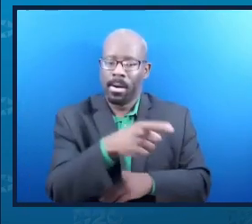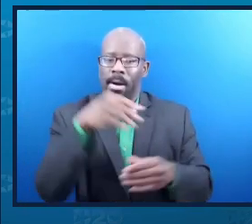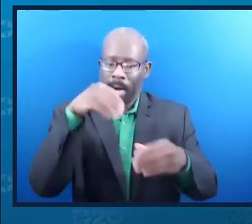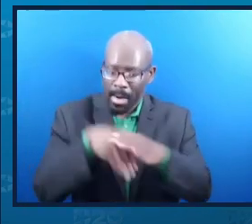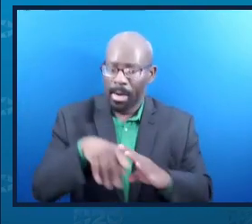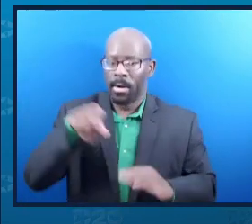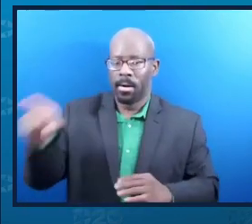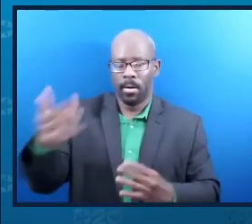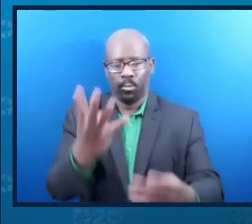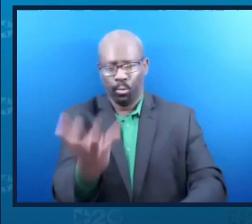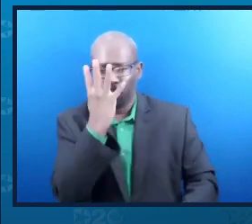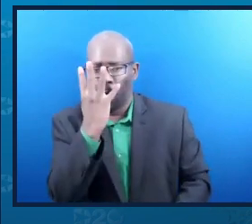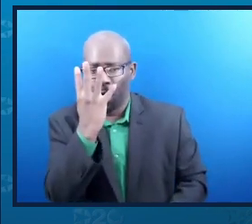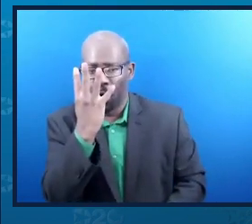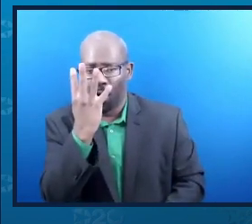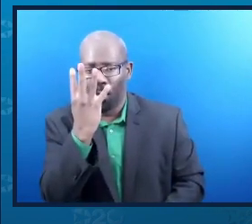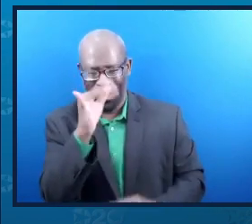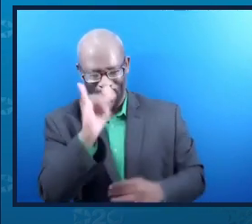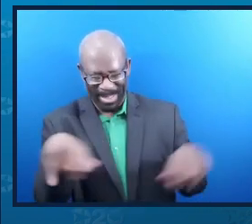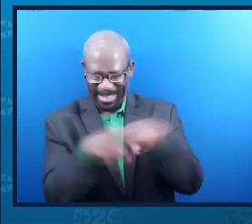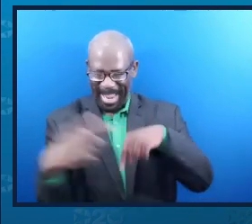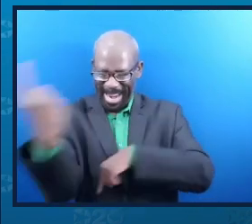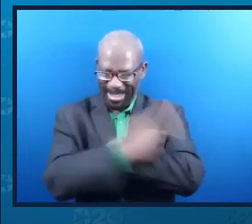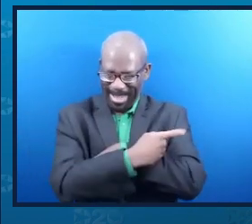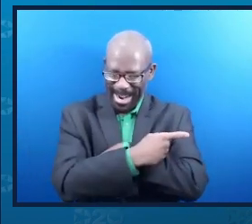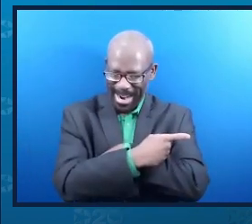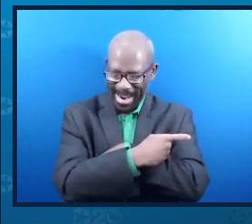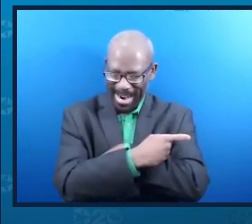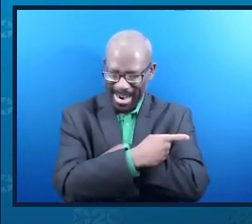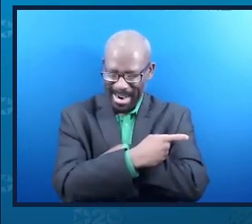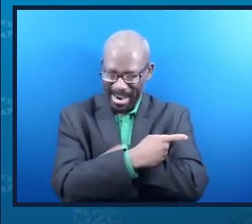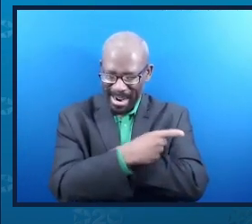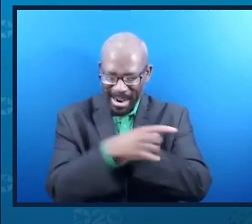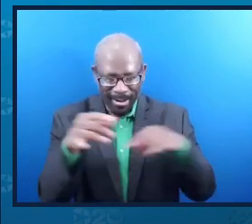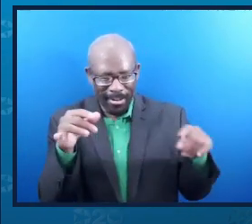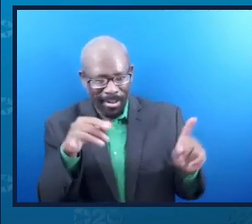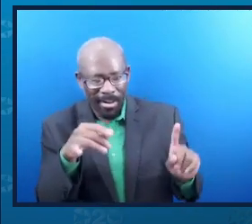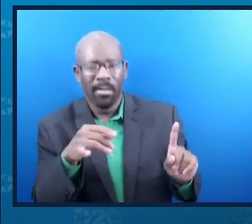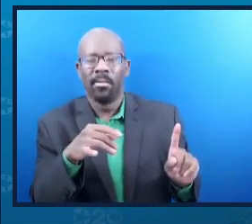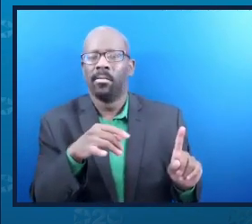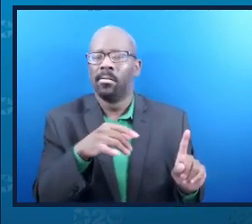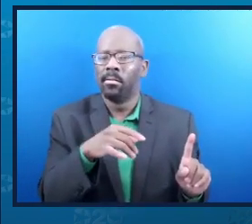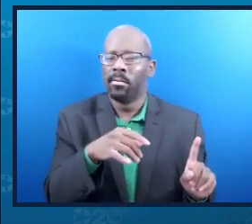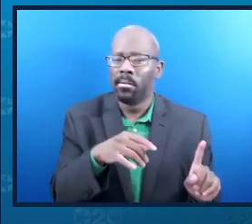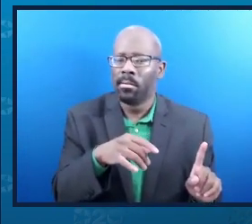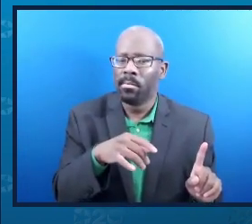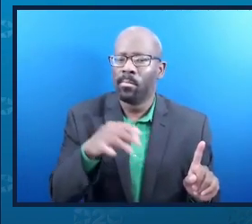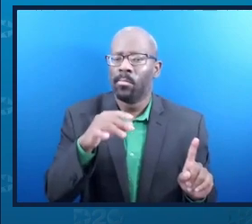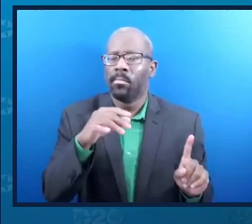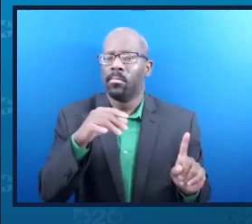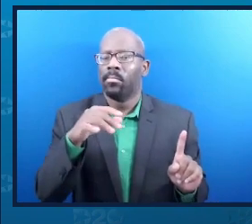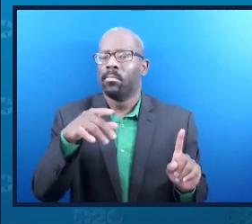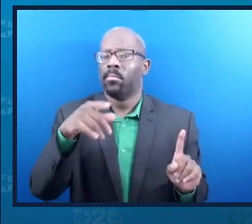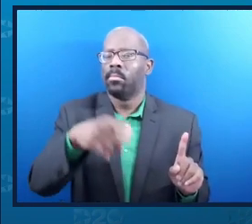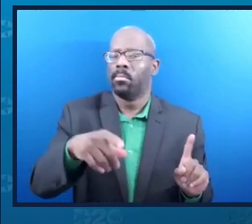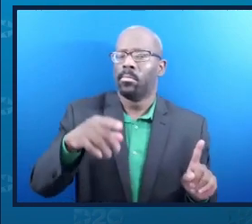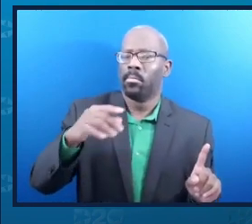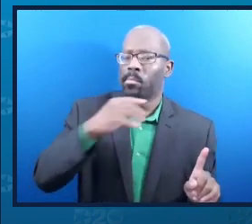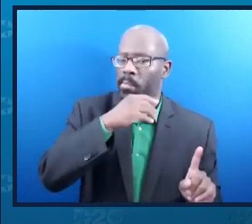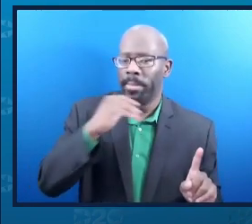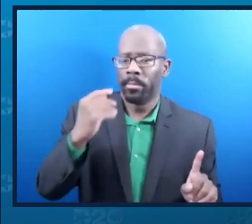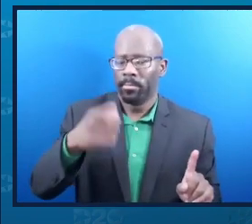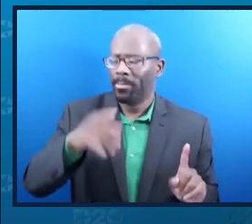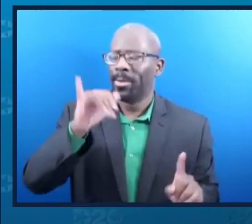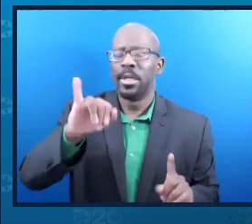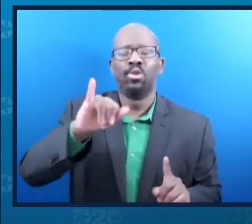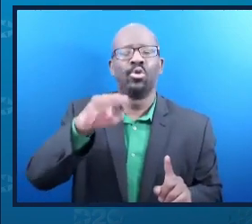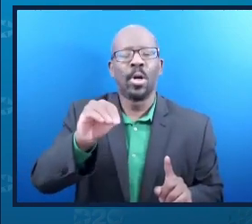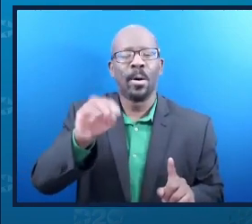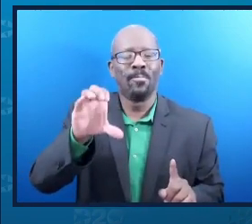SEGREGATION IN THE SOUTH.